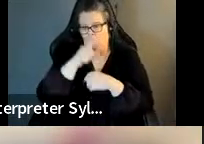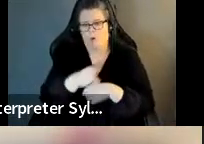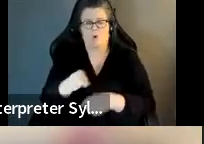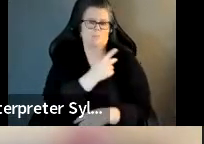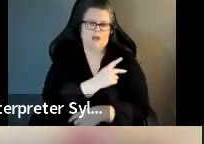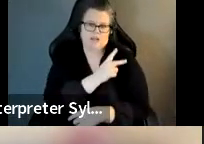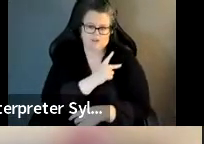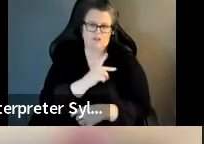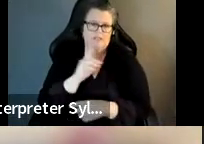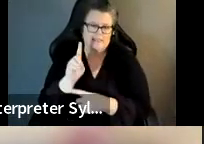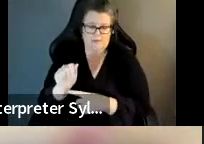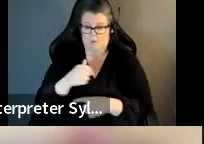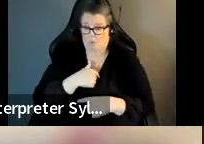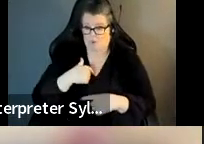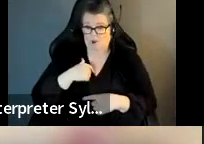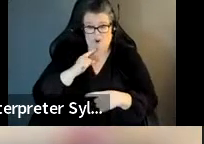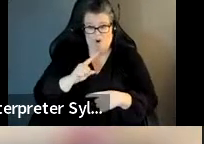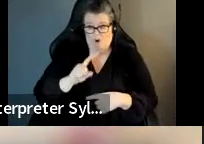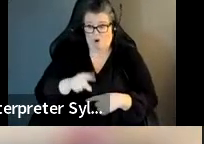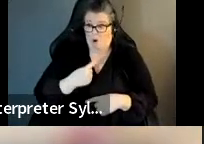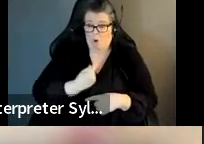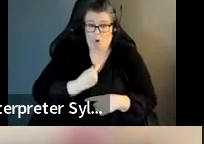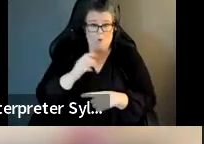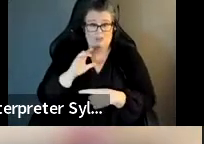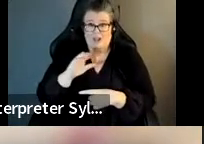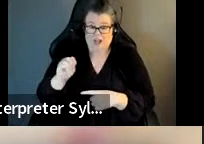We believe we are the only company that has released products that are fully compliant